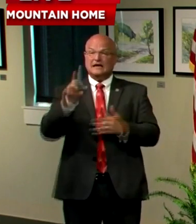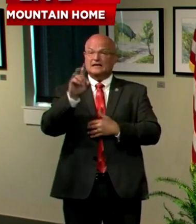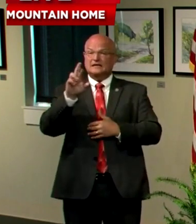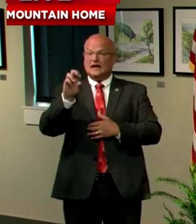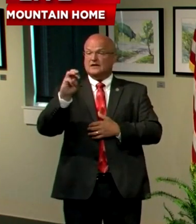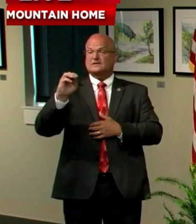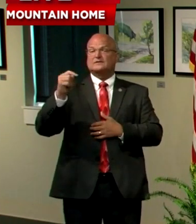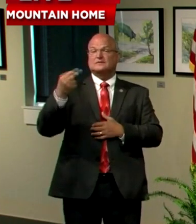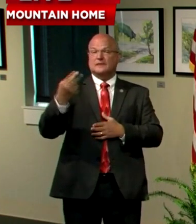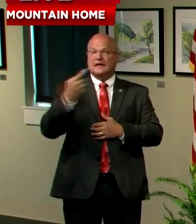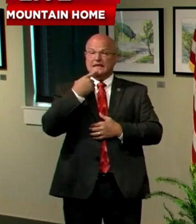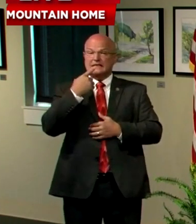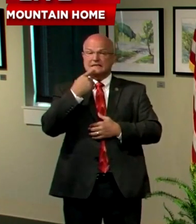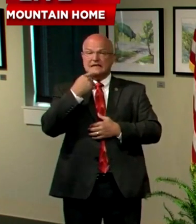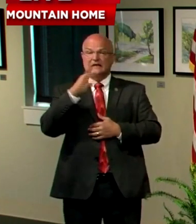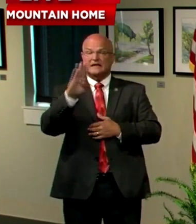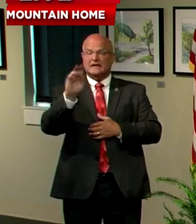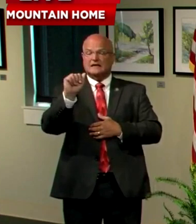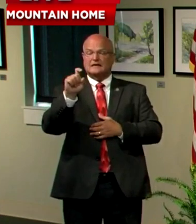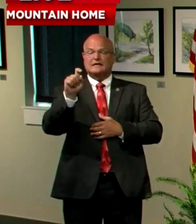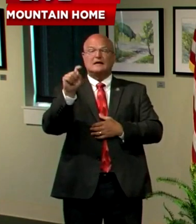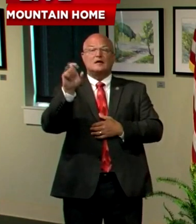PERSPECTIVE. VERY GRATEFUL FOR THE COMMENTS